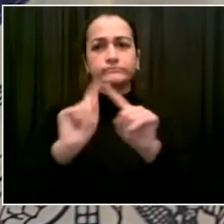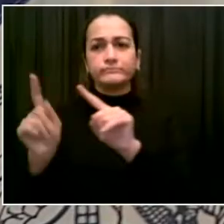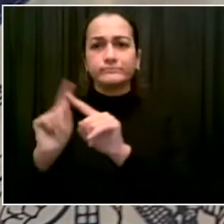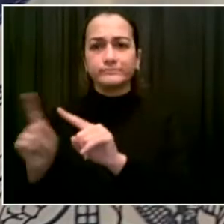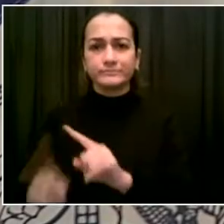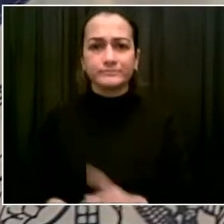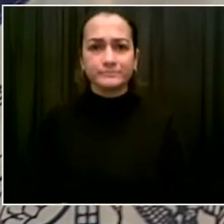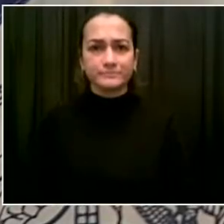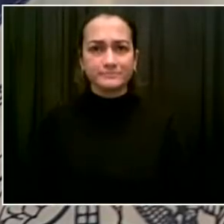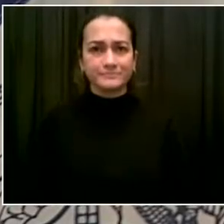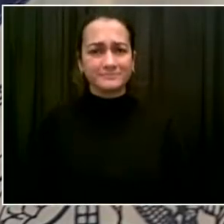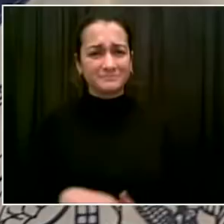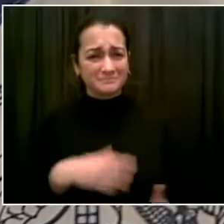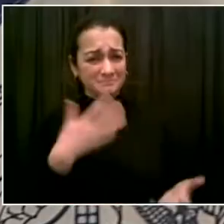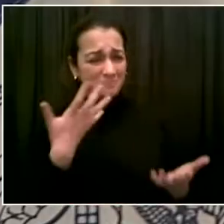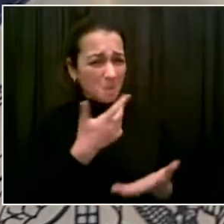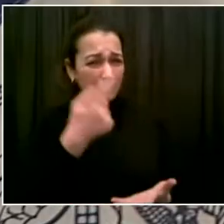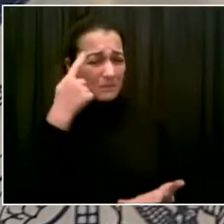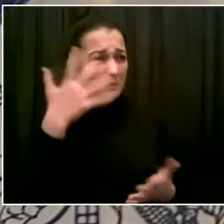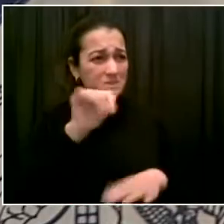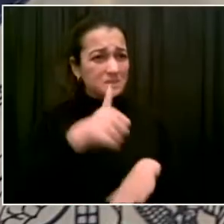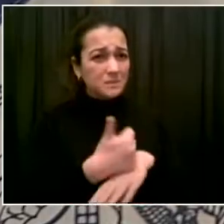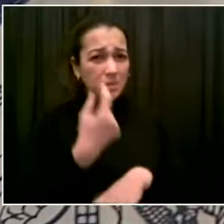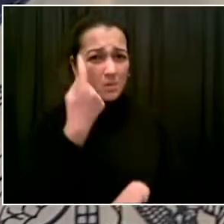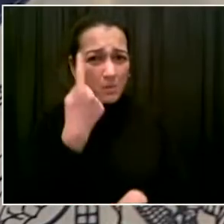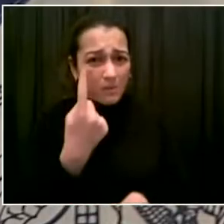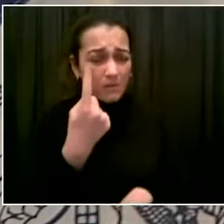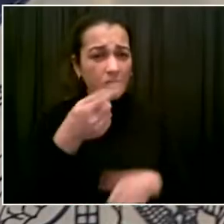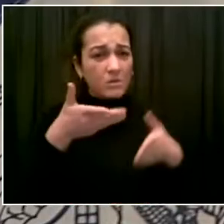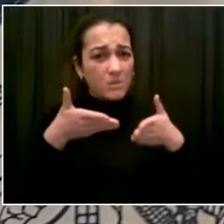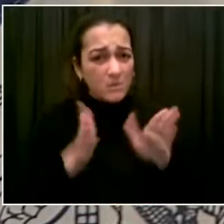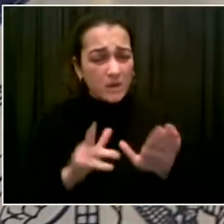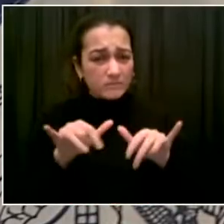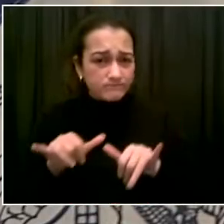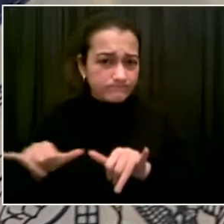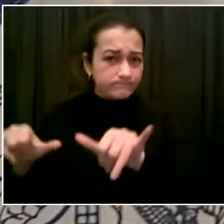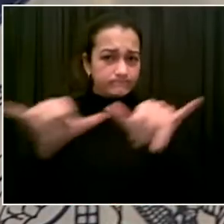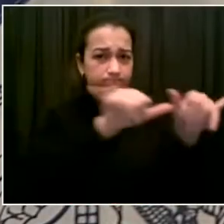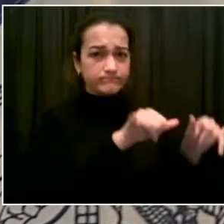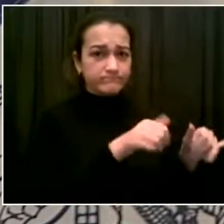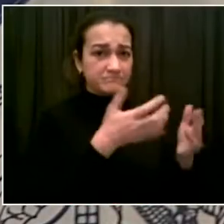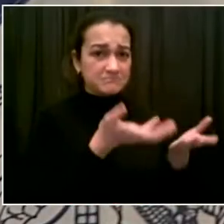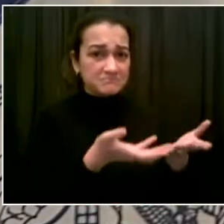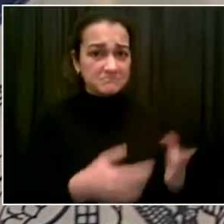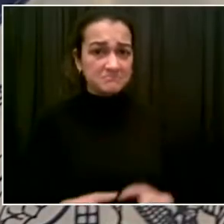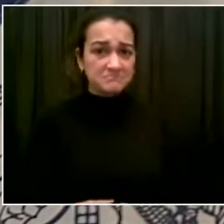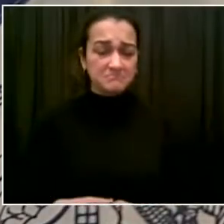PIOLCY GUINCDAE TO ENSURE THAT KIDS HAVE VEEN ACCESS TO INSTRUCTION DURING THIS